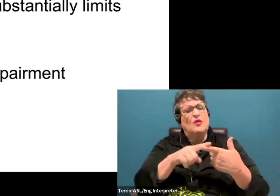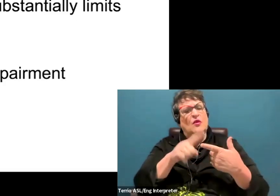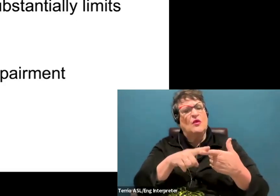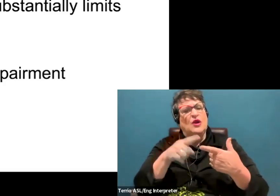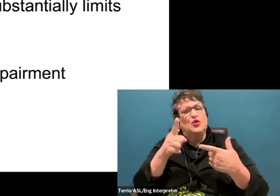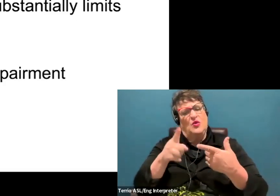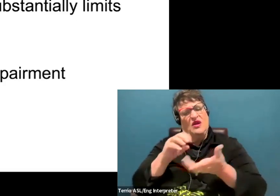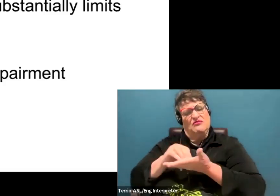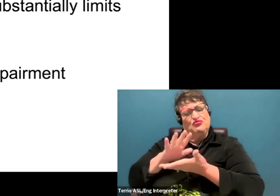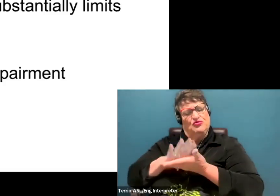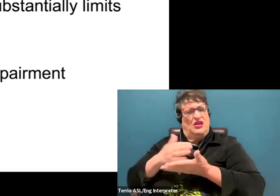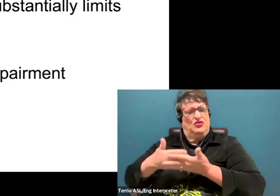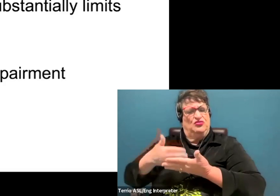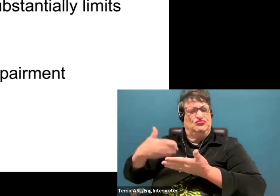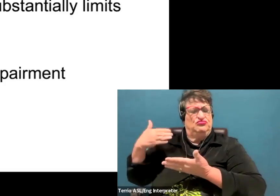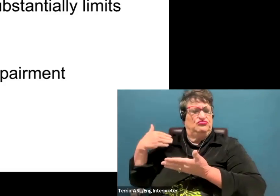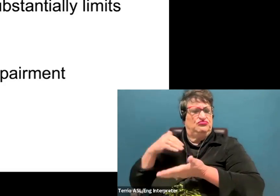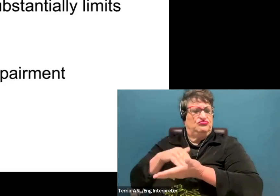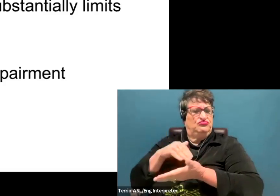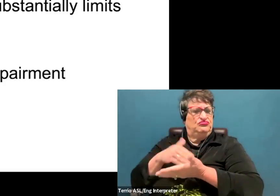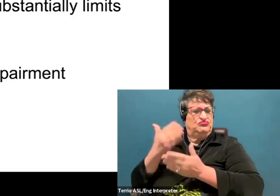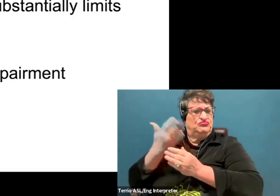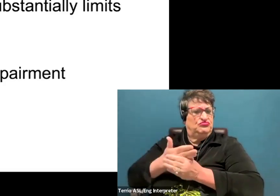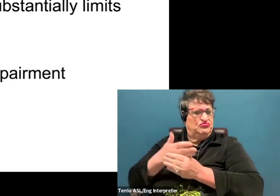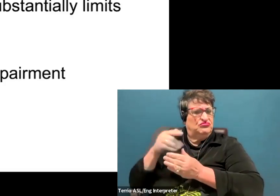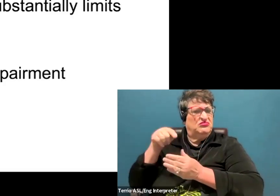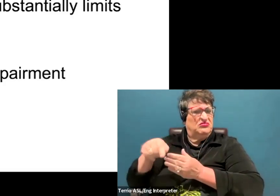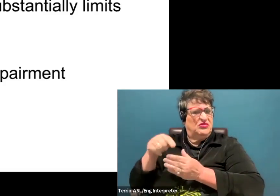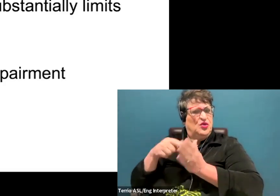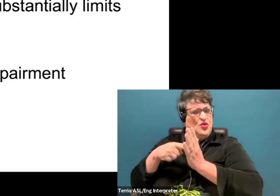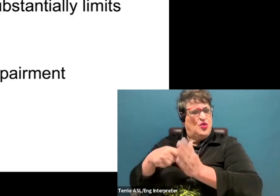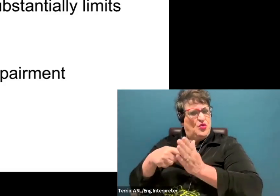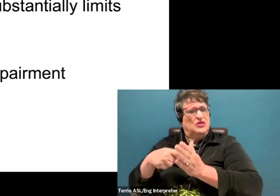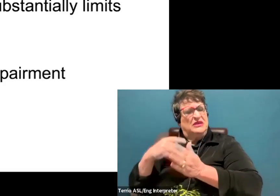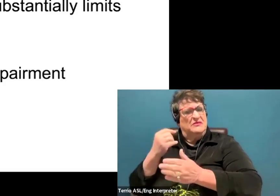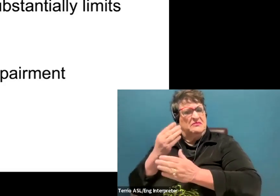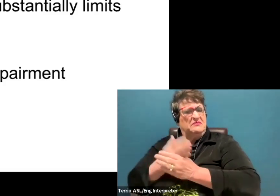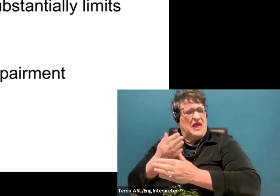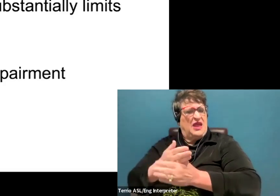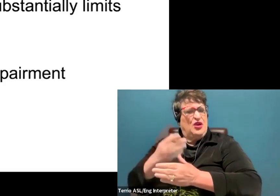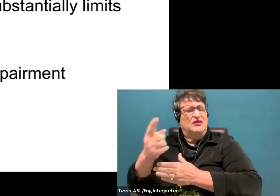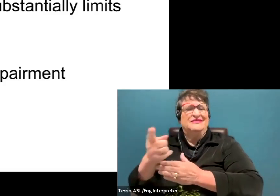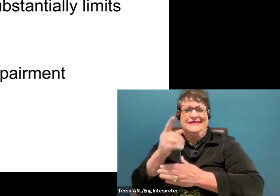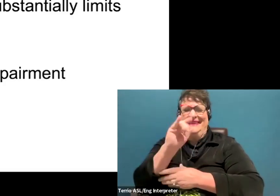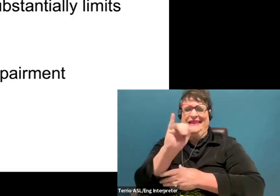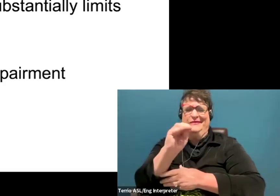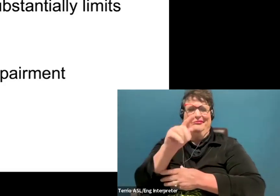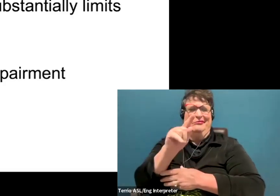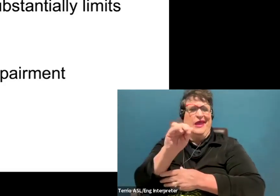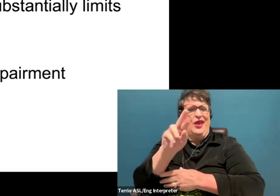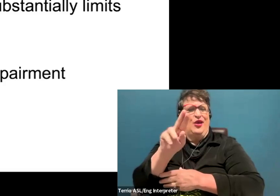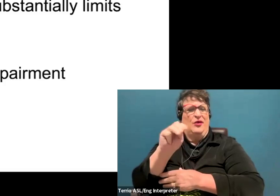or you're regarded as having such an impairment. Now, the term impairment is quite broad, but the limiting factor is that it